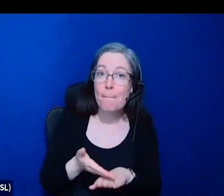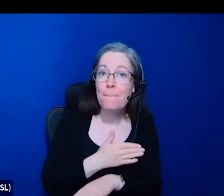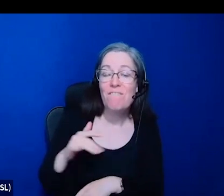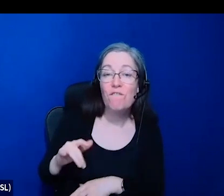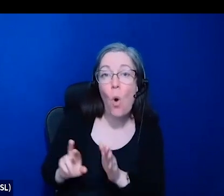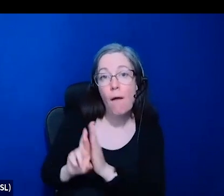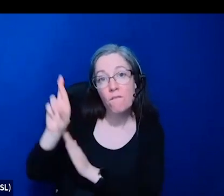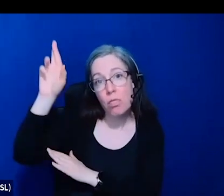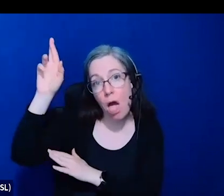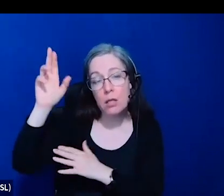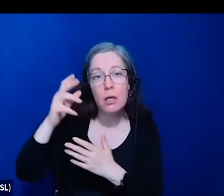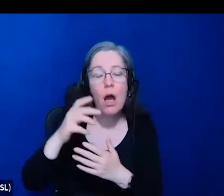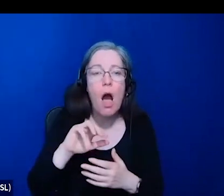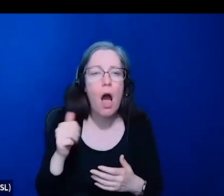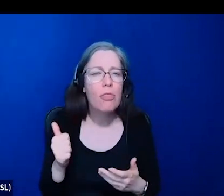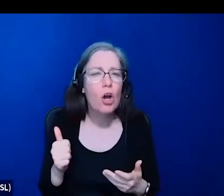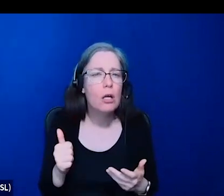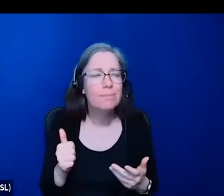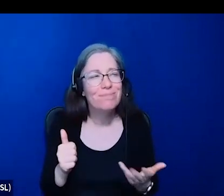and it's a little bit of a complicated list